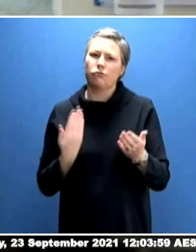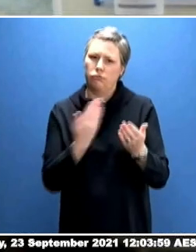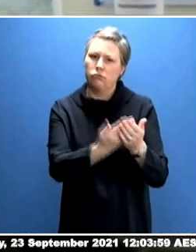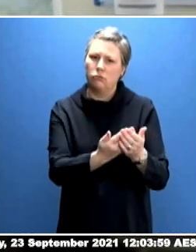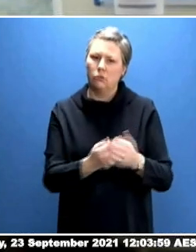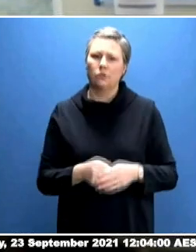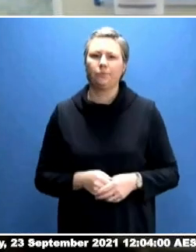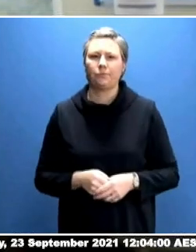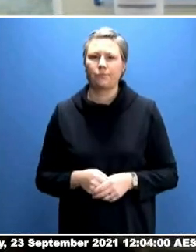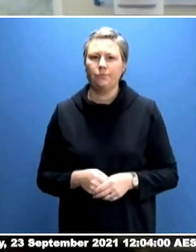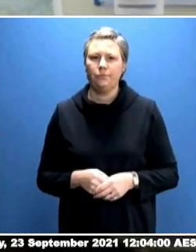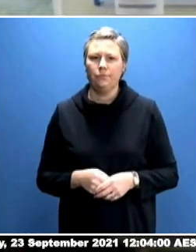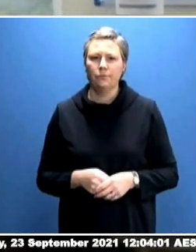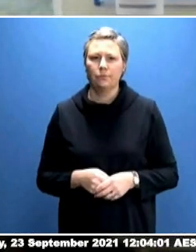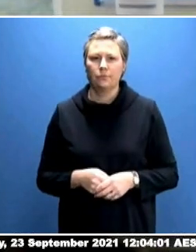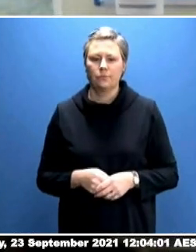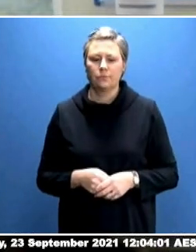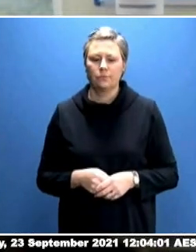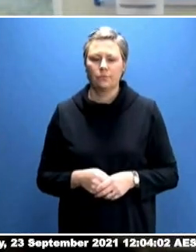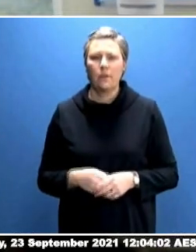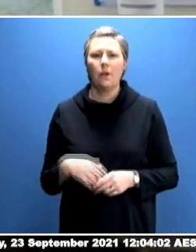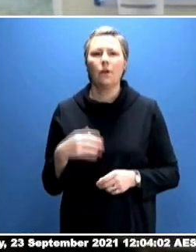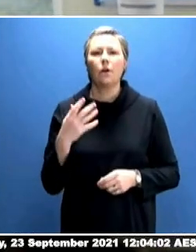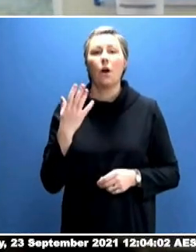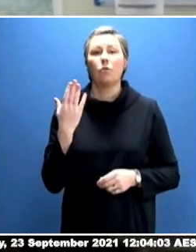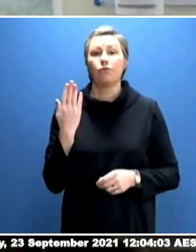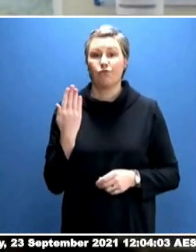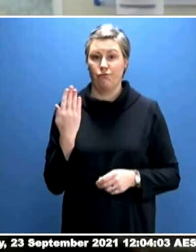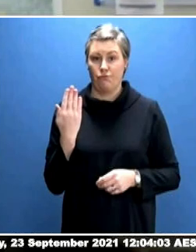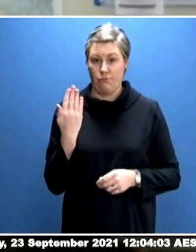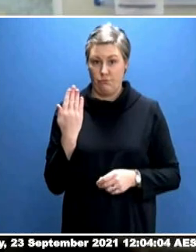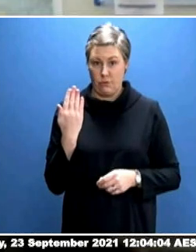Recently, there has been correspondence this year in relation to concerns